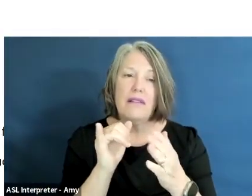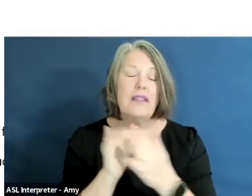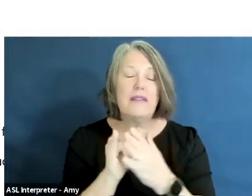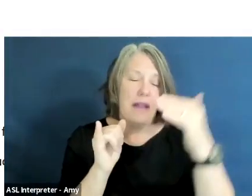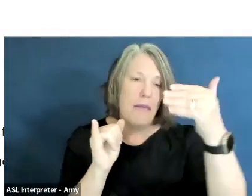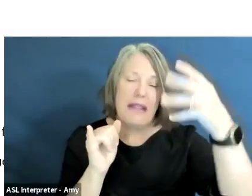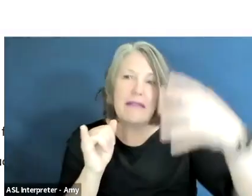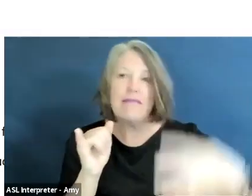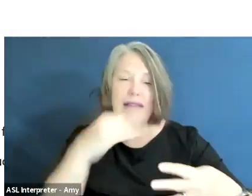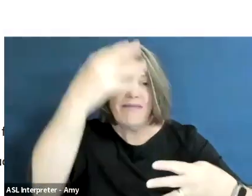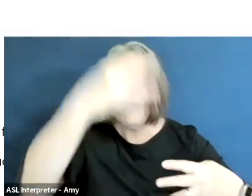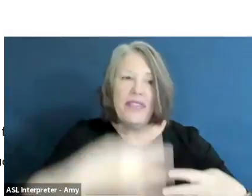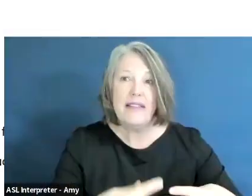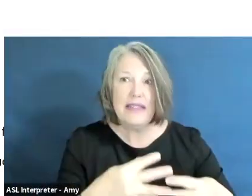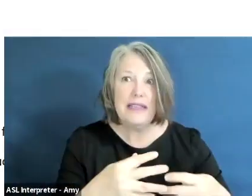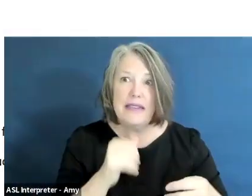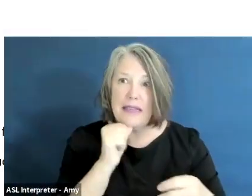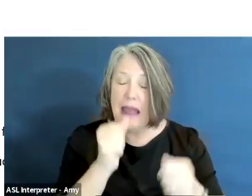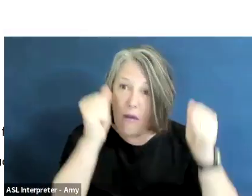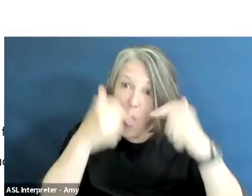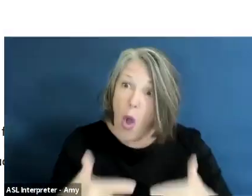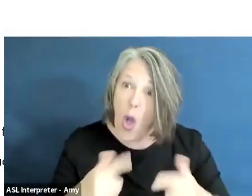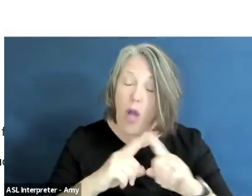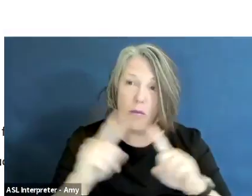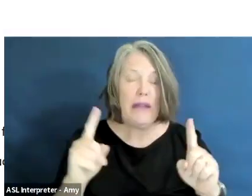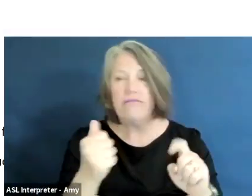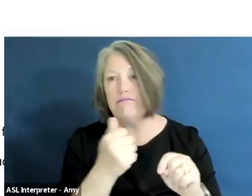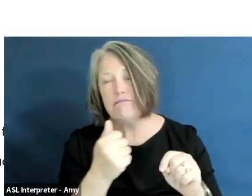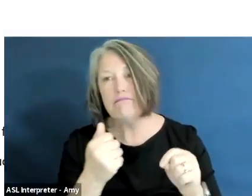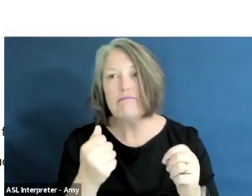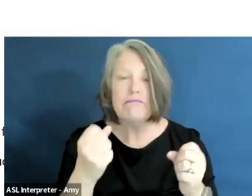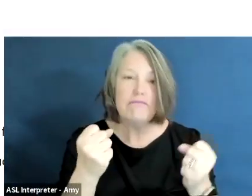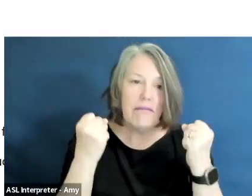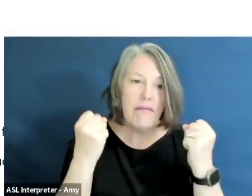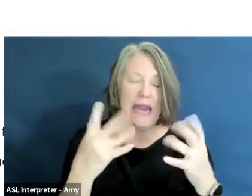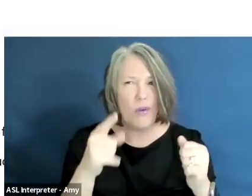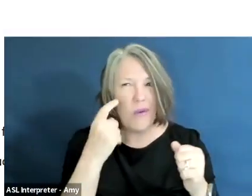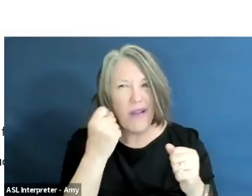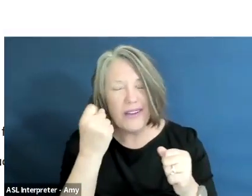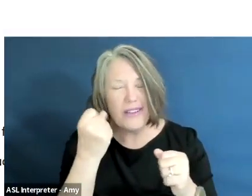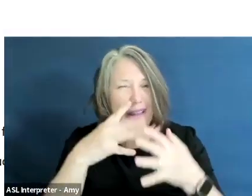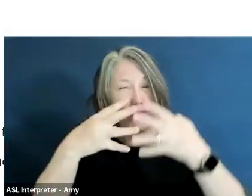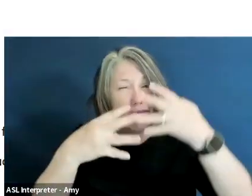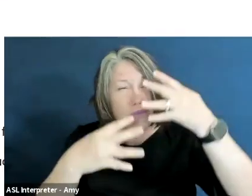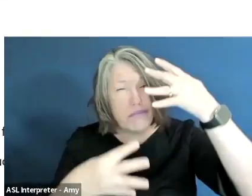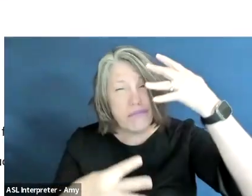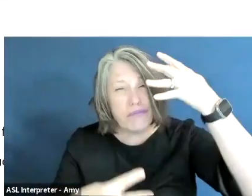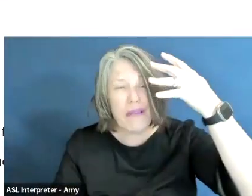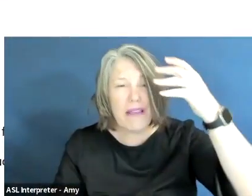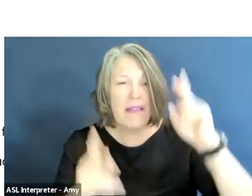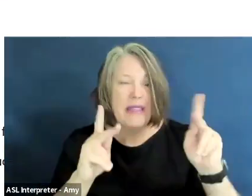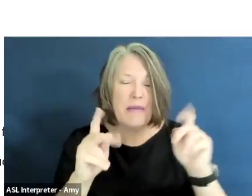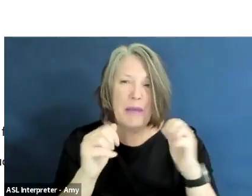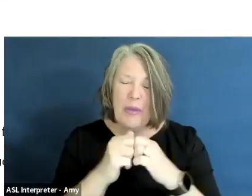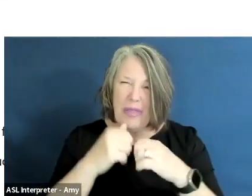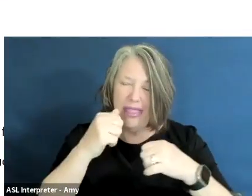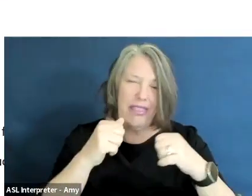spina bifida, cerebral palsy, rheumatoid arthritis, Ehlers-Danlos and a whole other spectrum of conditions that may